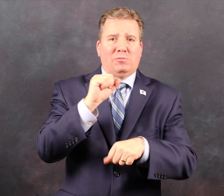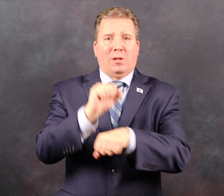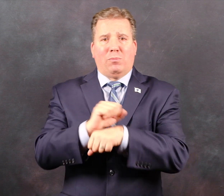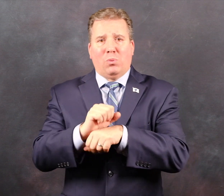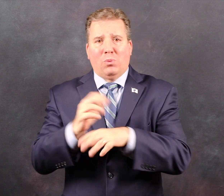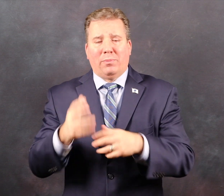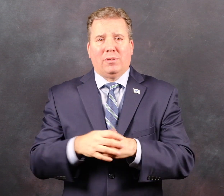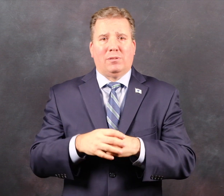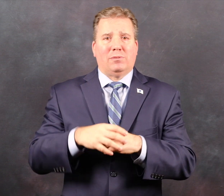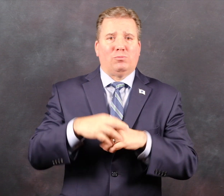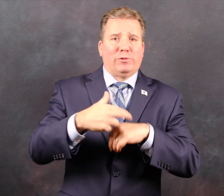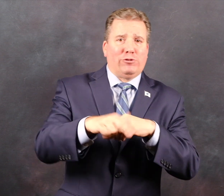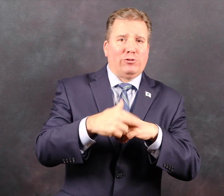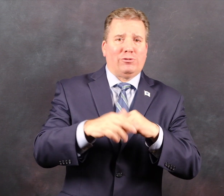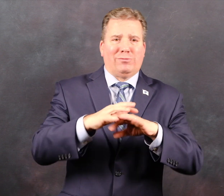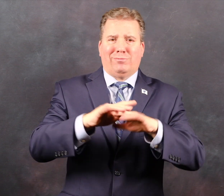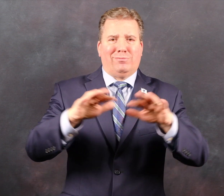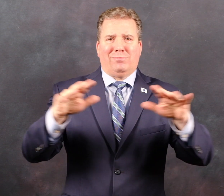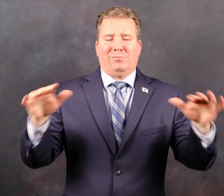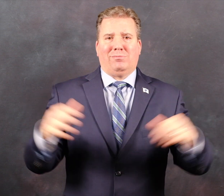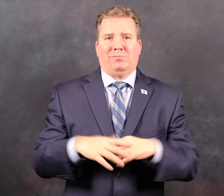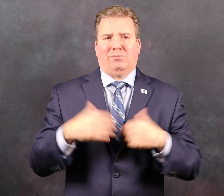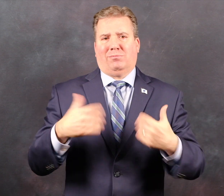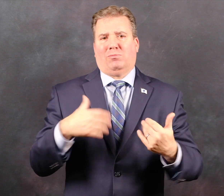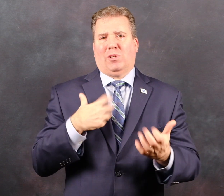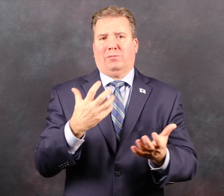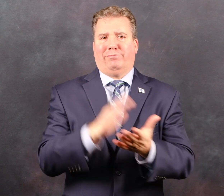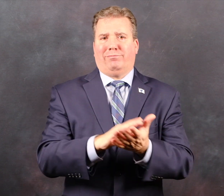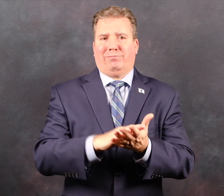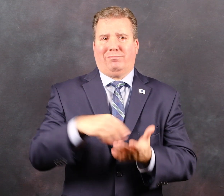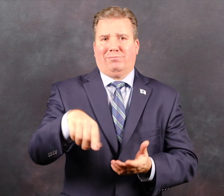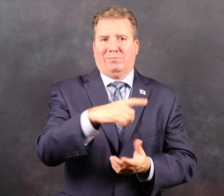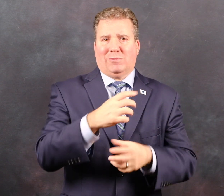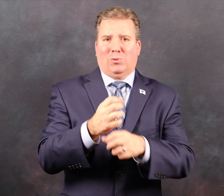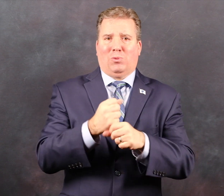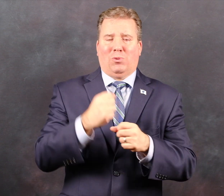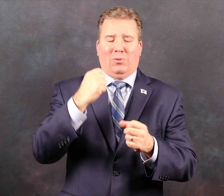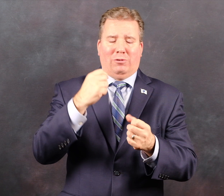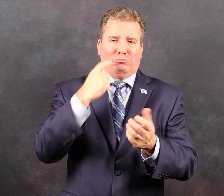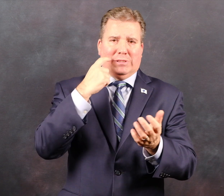access providers for healthcare, legal, mental health, and employment matters.